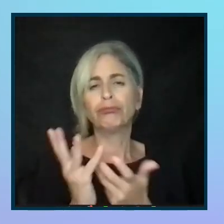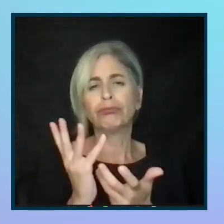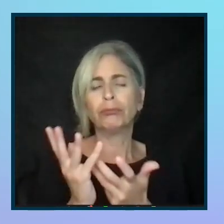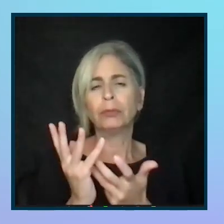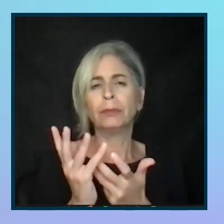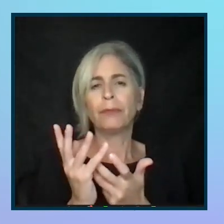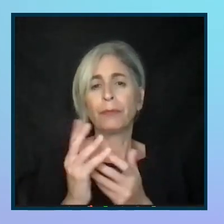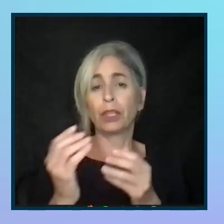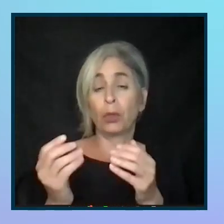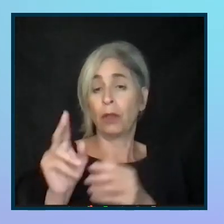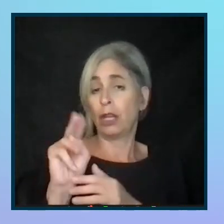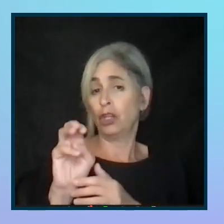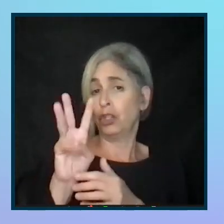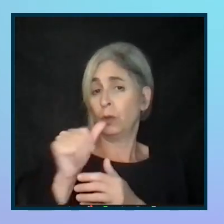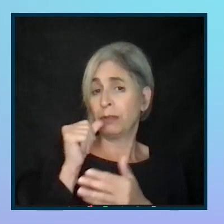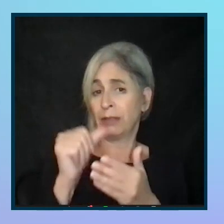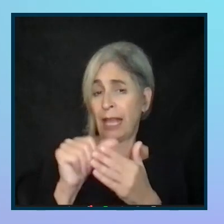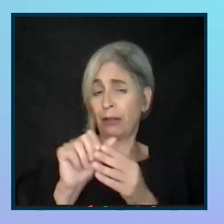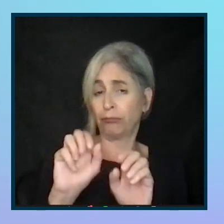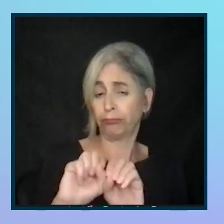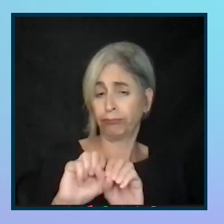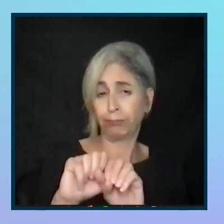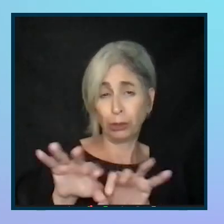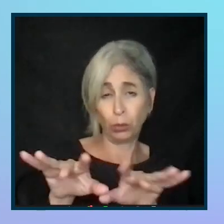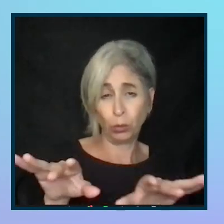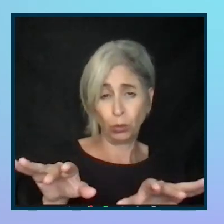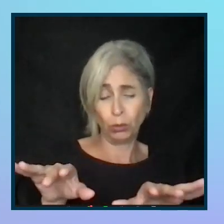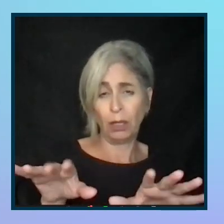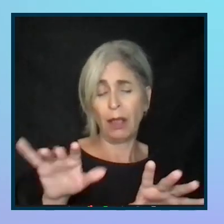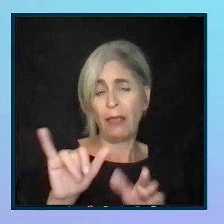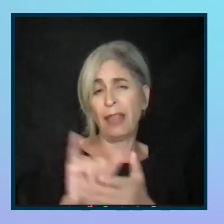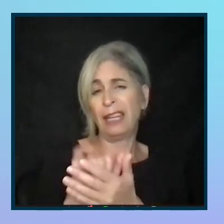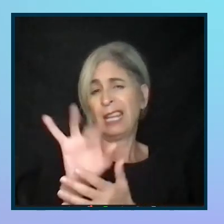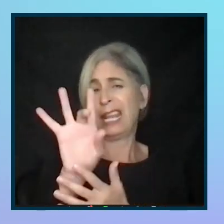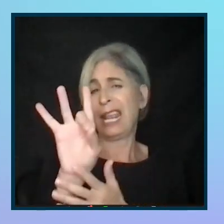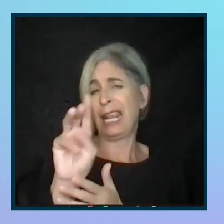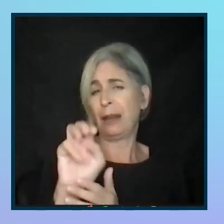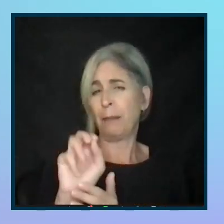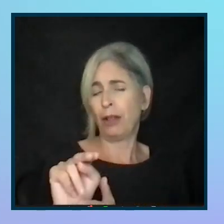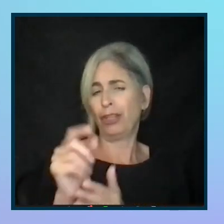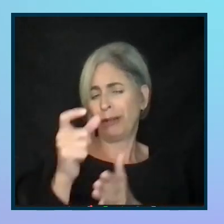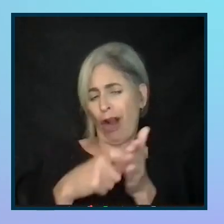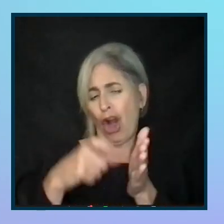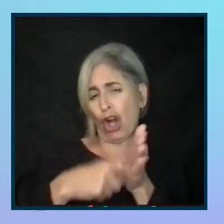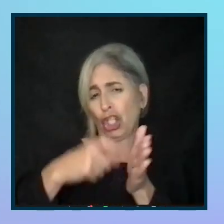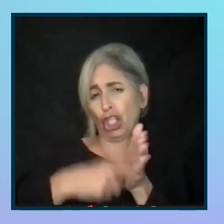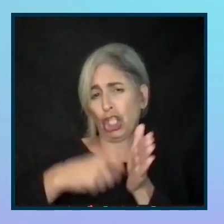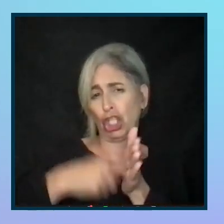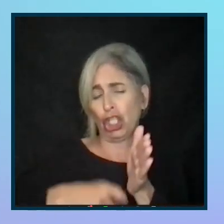We have a news letter that goes out that's taking the world of 8 million articles and distilling it down